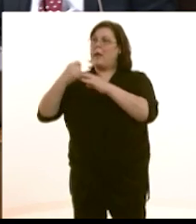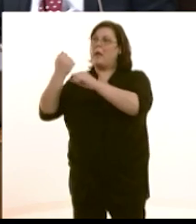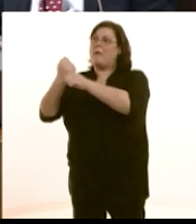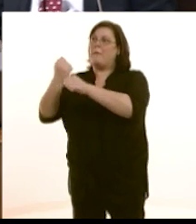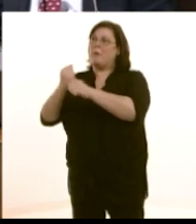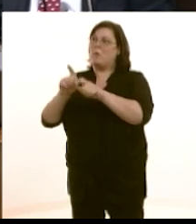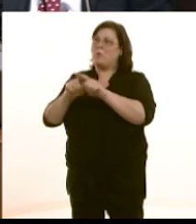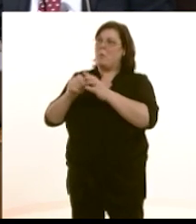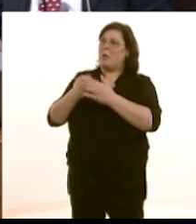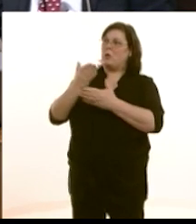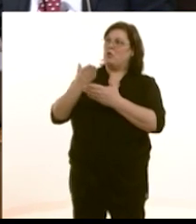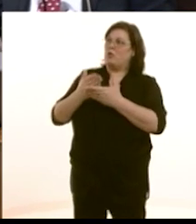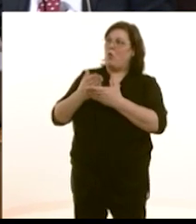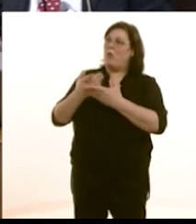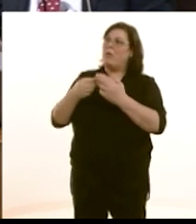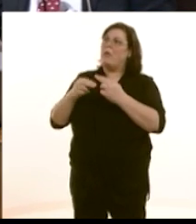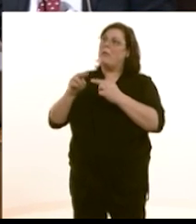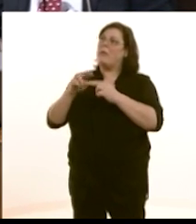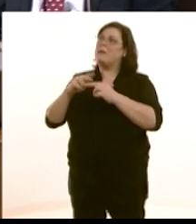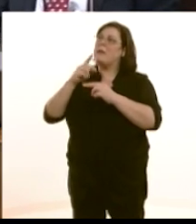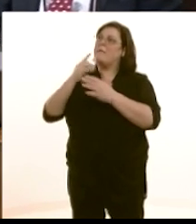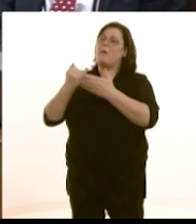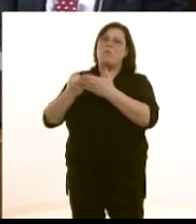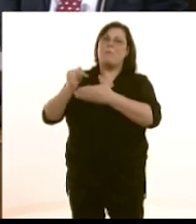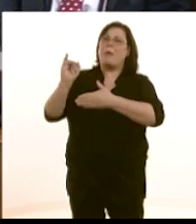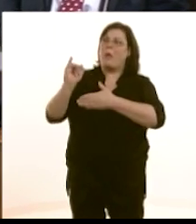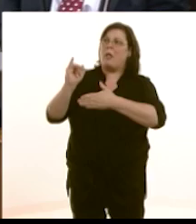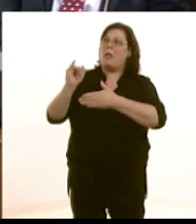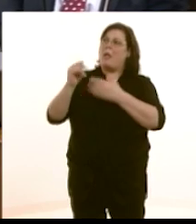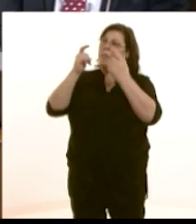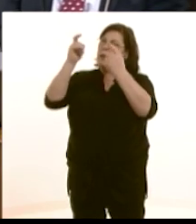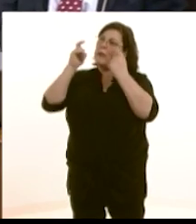to overturn and repeal those sections of the legislation, should the legislation become